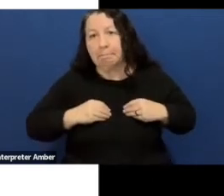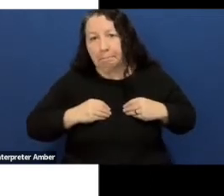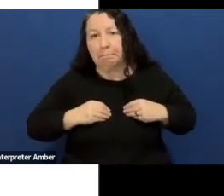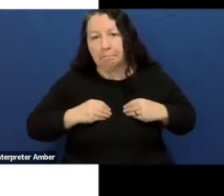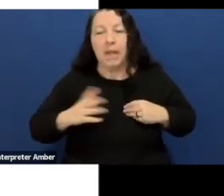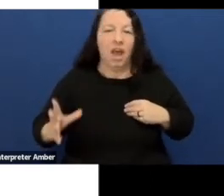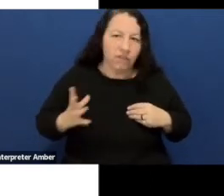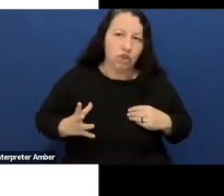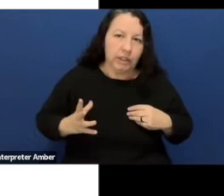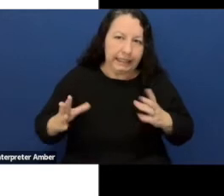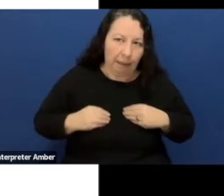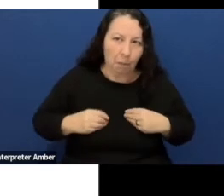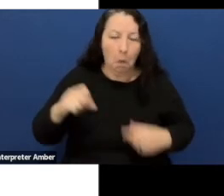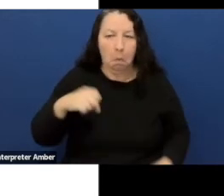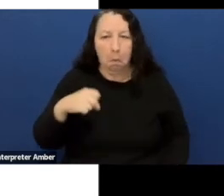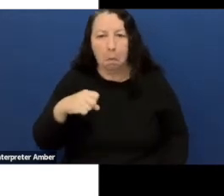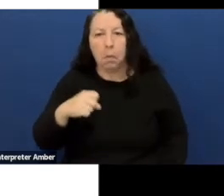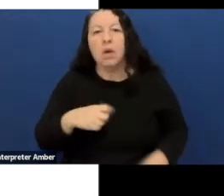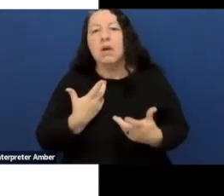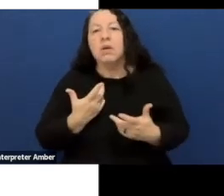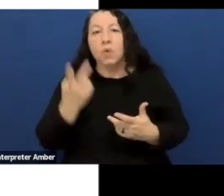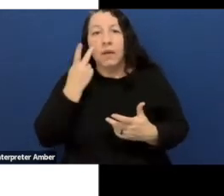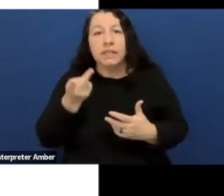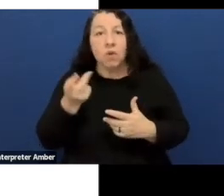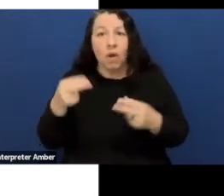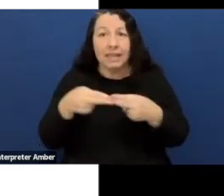doctors and researchers will use all of these terms sort of interchangeably, but they're